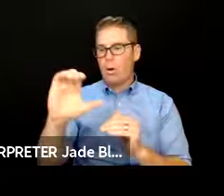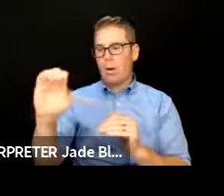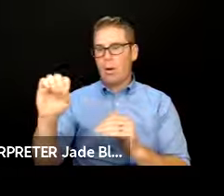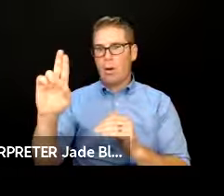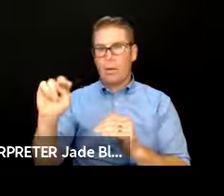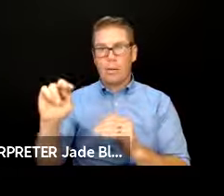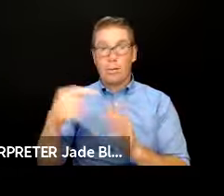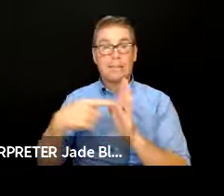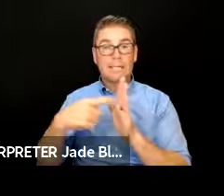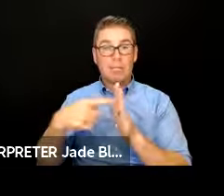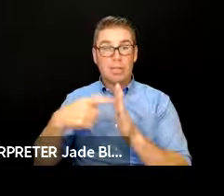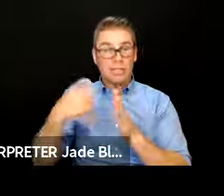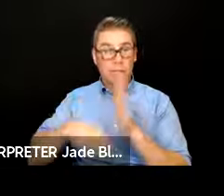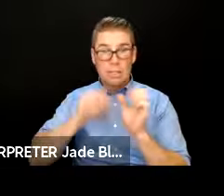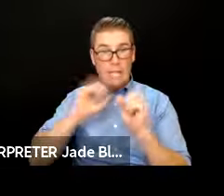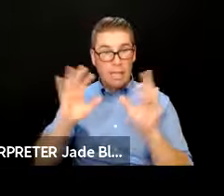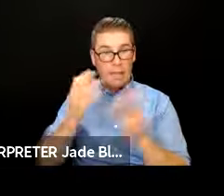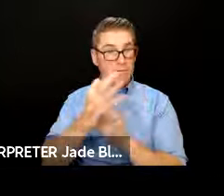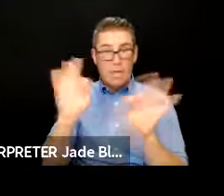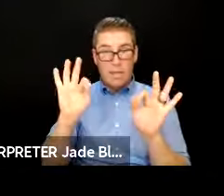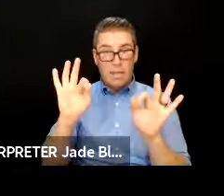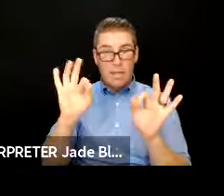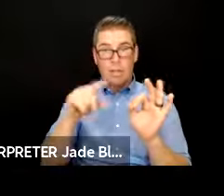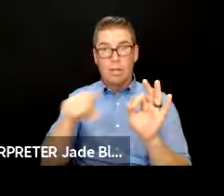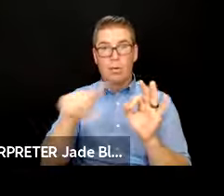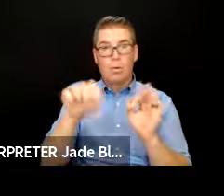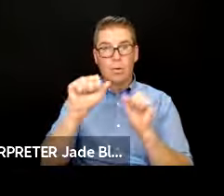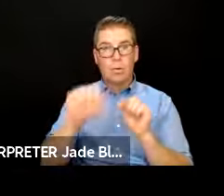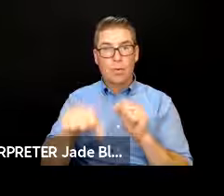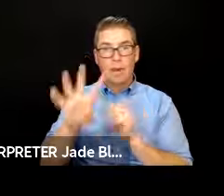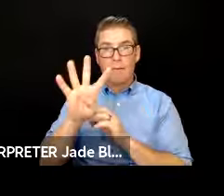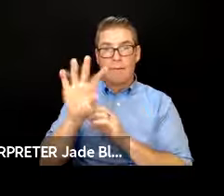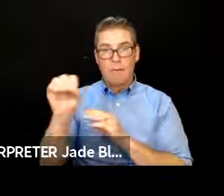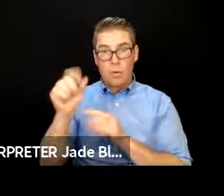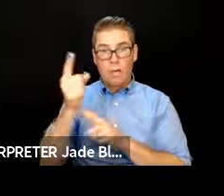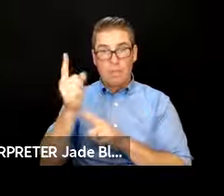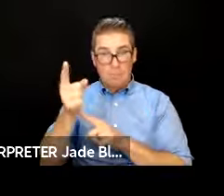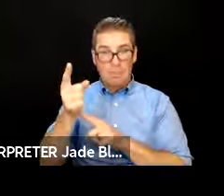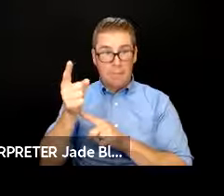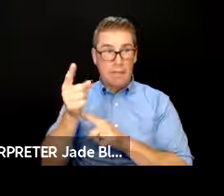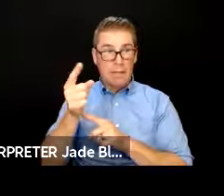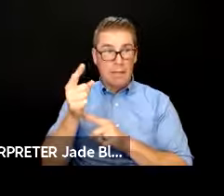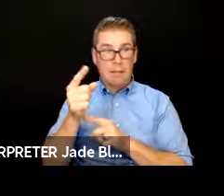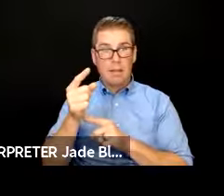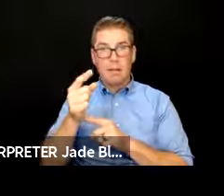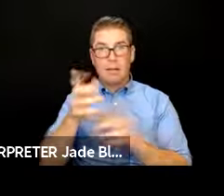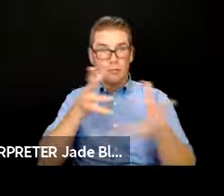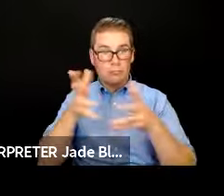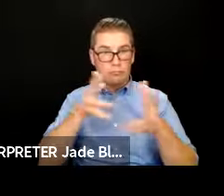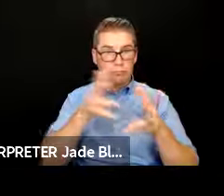Faculty can sign up with conference Zoom to access their Zoom pro accounts if you've previously signed up directly with Zoom you may have limitations on your account.